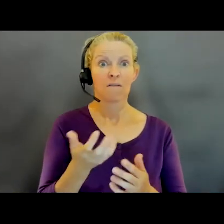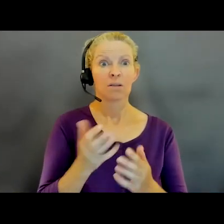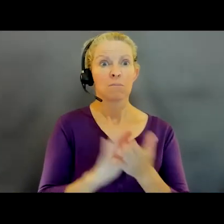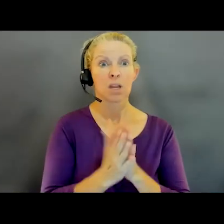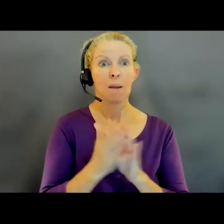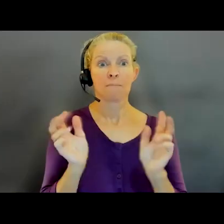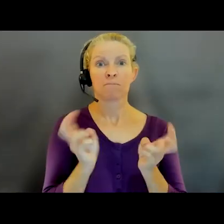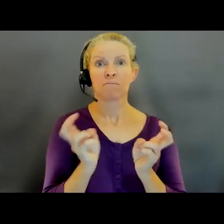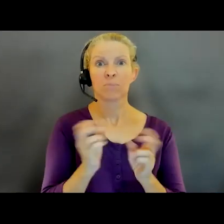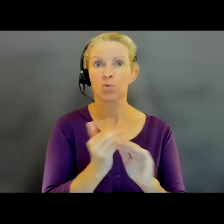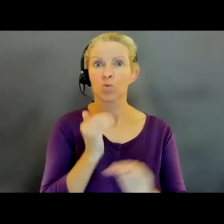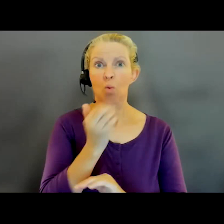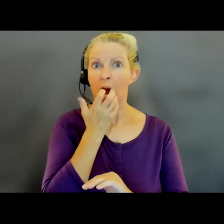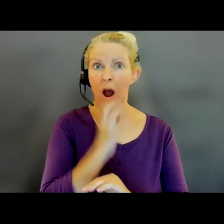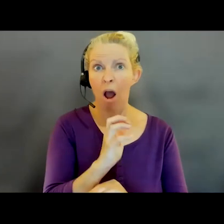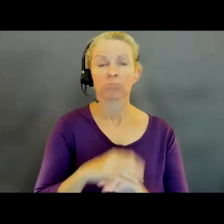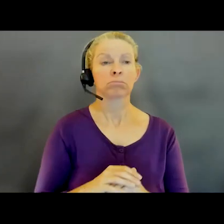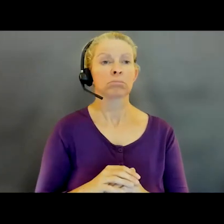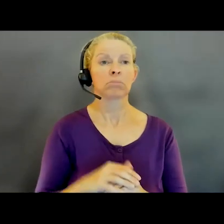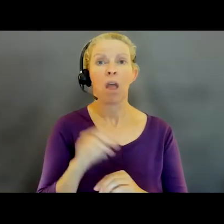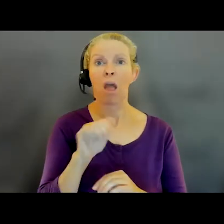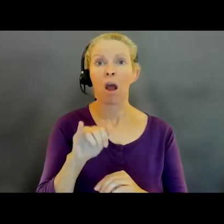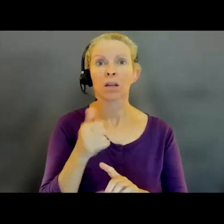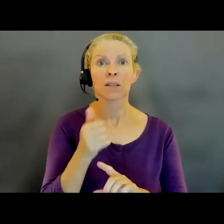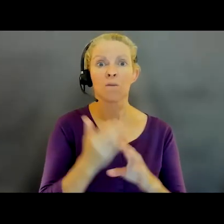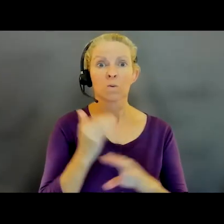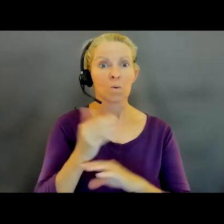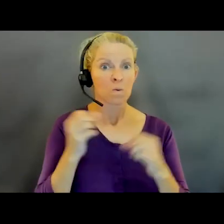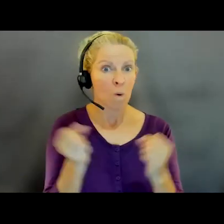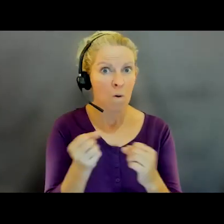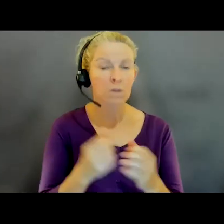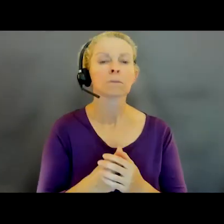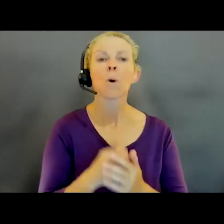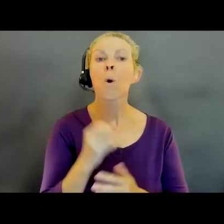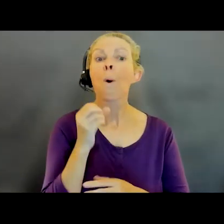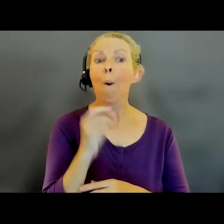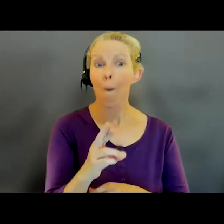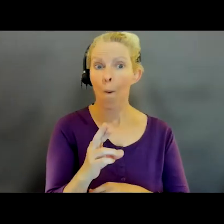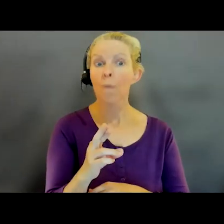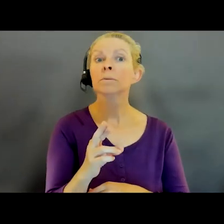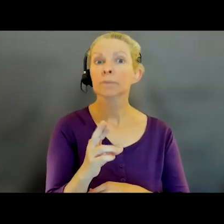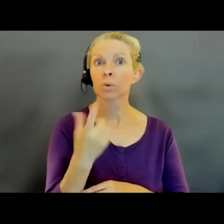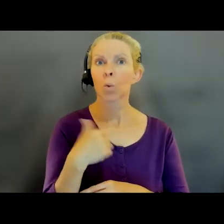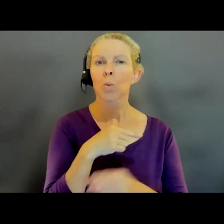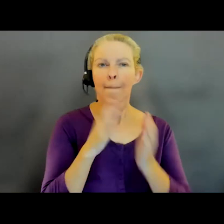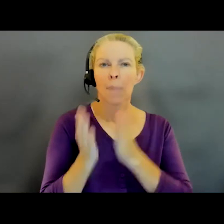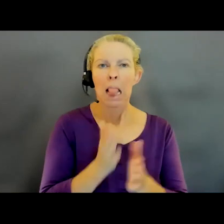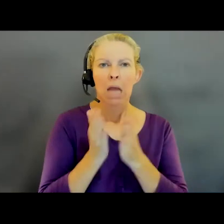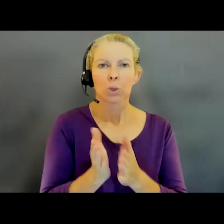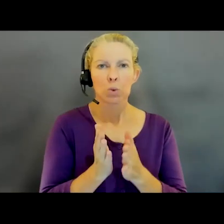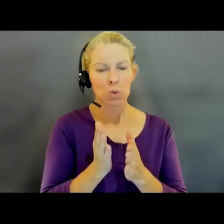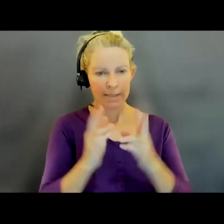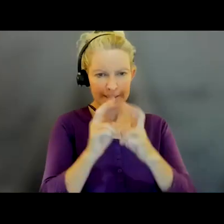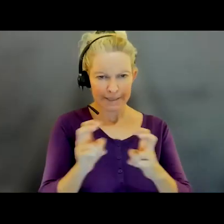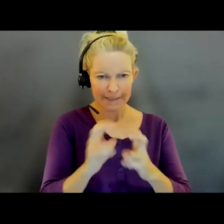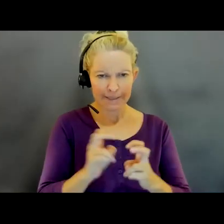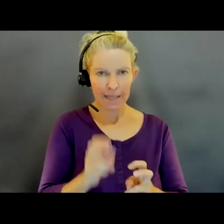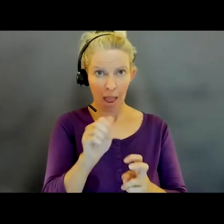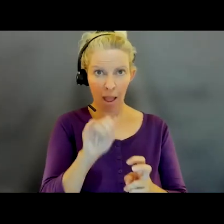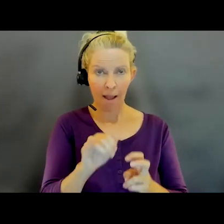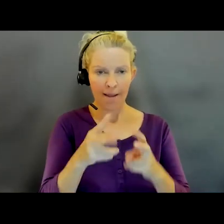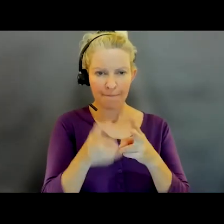Or it's too cold? Or are we going to pick what's just right? If you Google the Goldilocks zone,